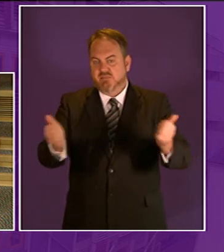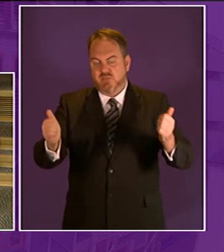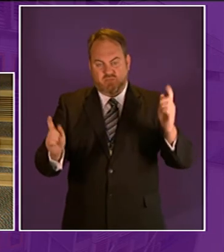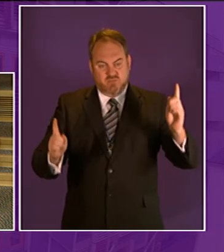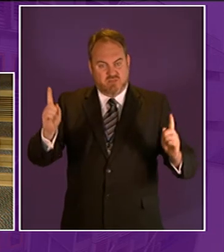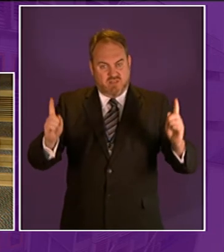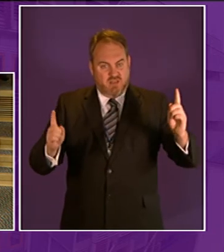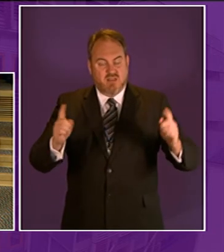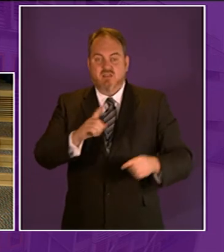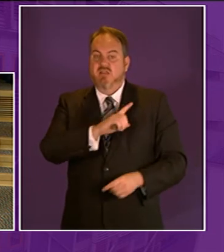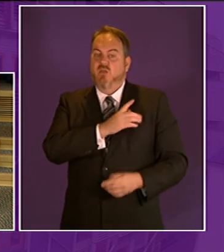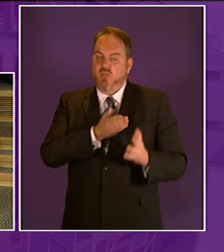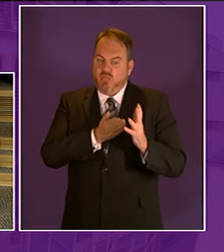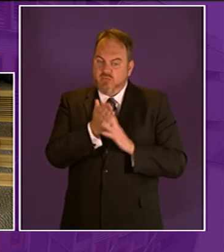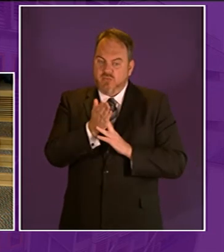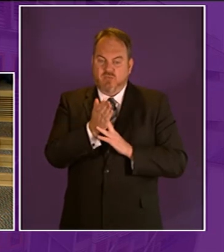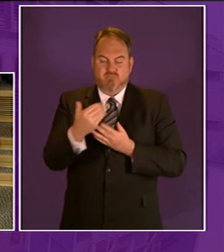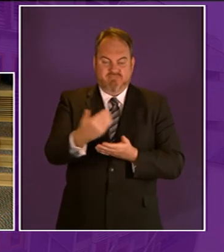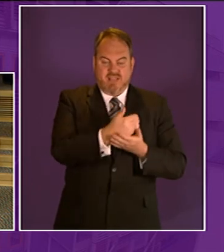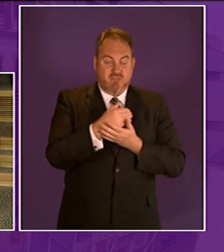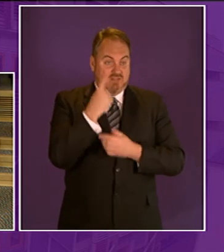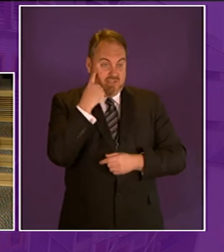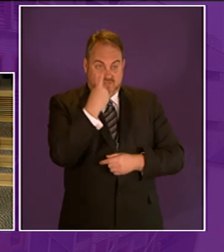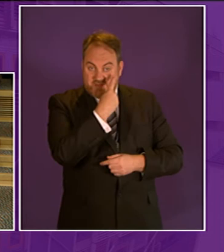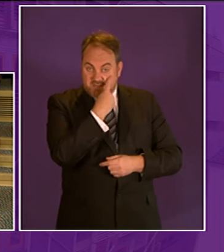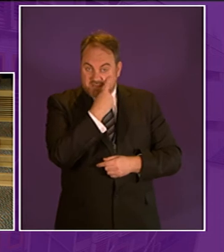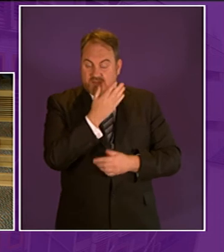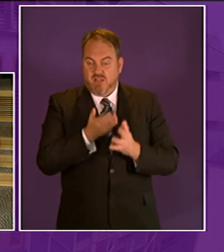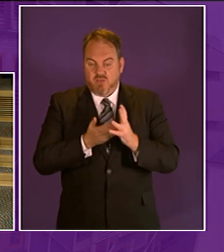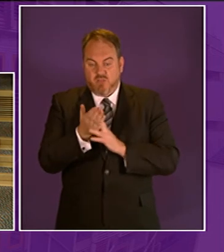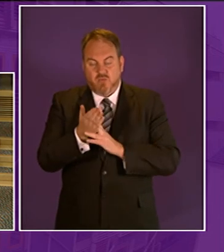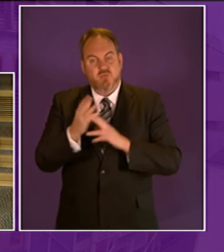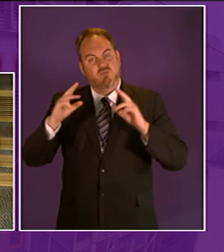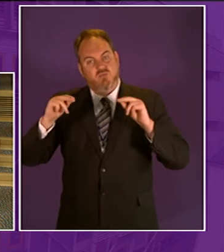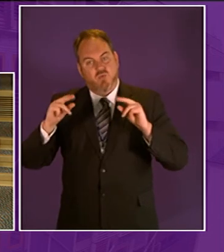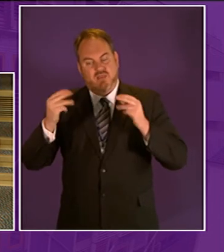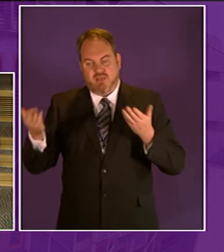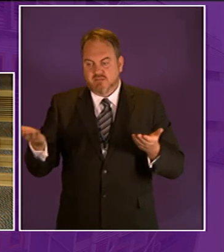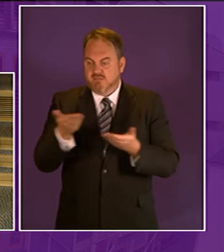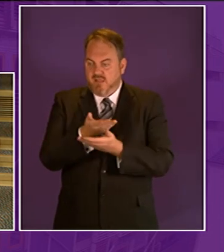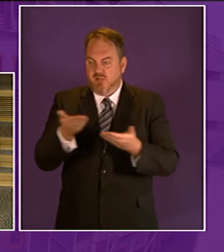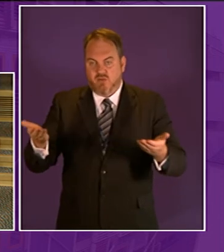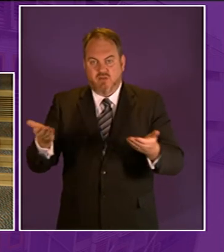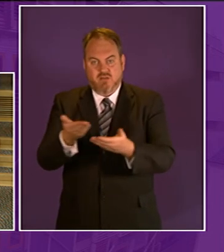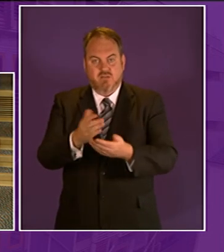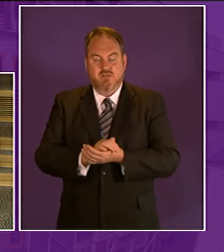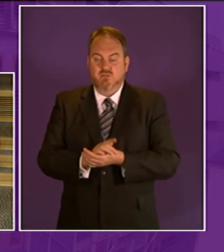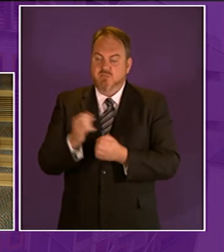evidence and dialogue, to ensure that young people’s education is not interrupted in any way.